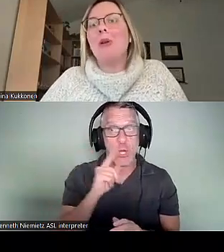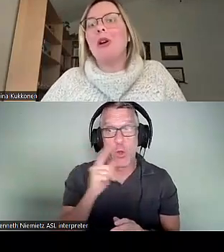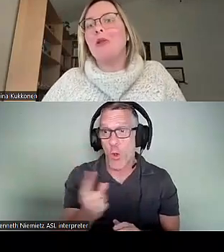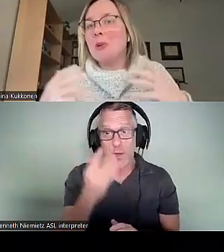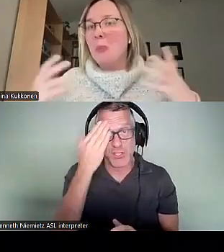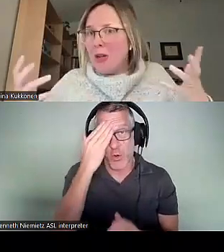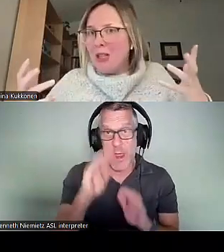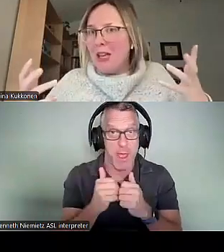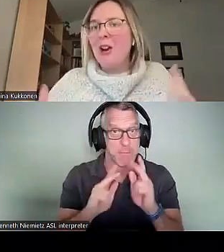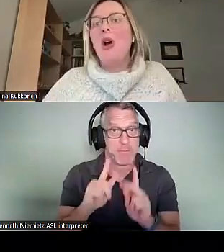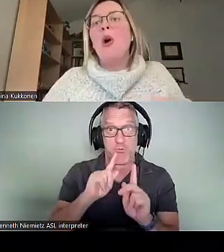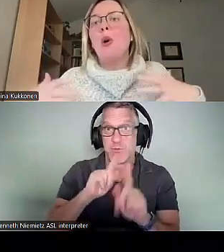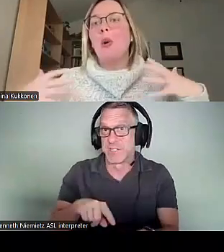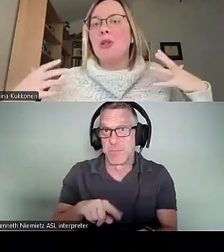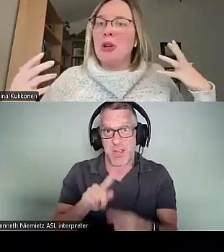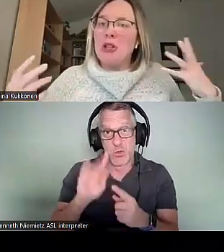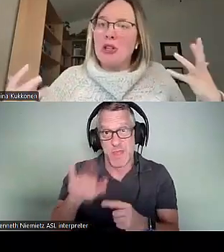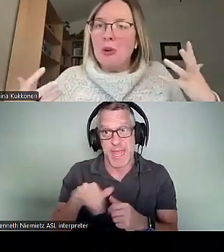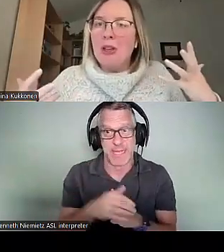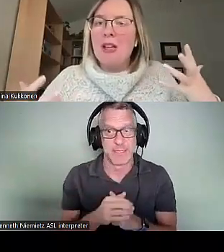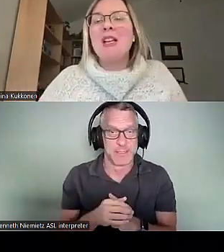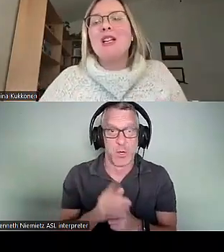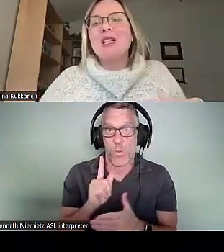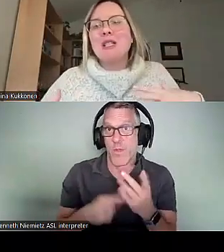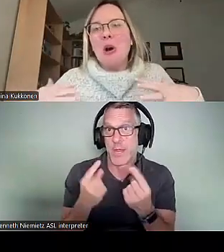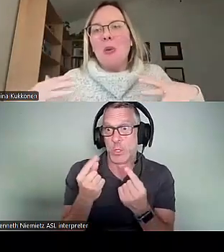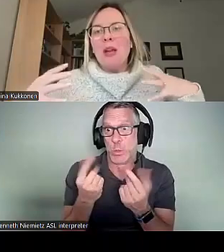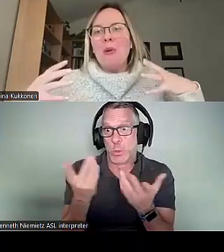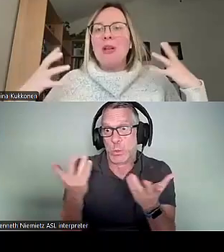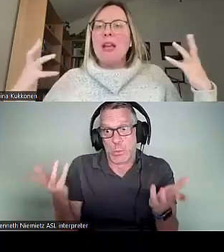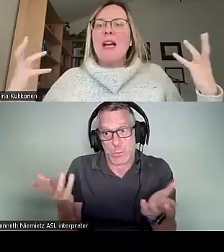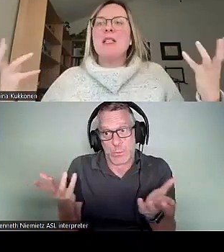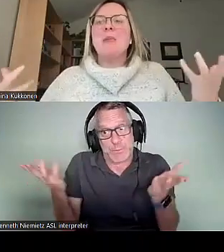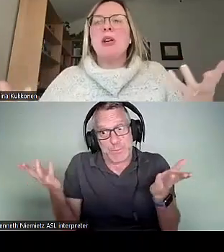are going to respond to that or what they're going to do with it. So we really had to be